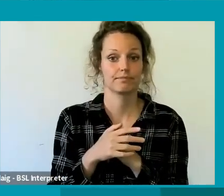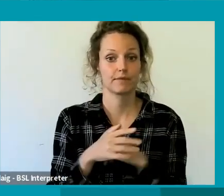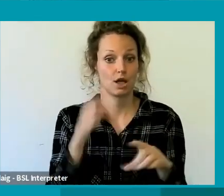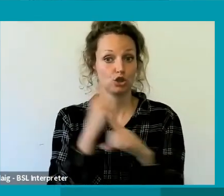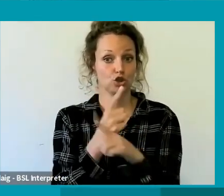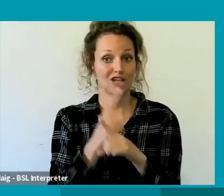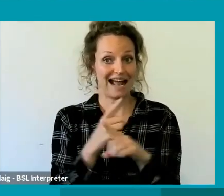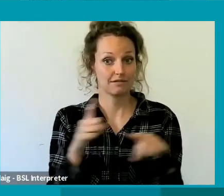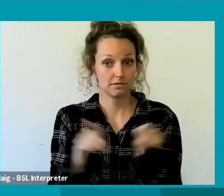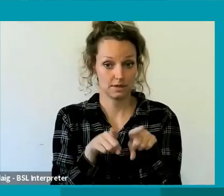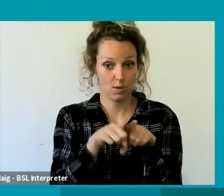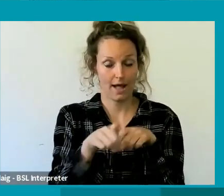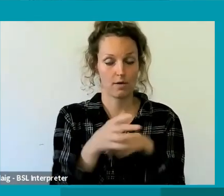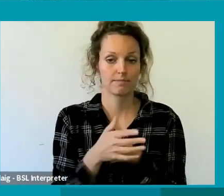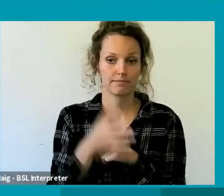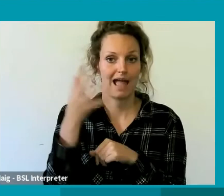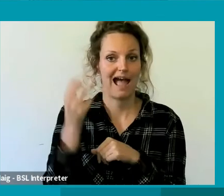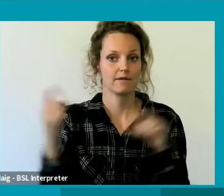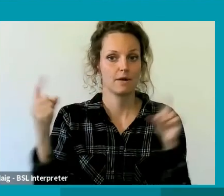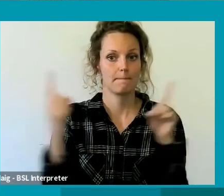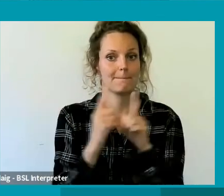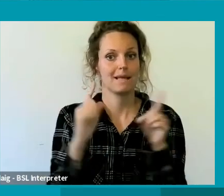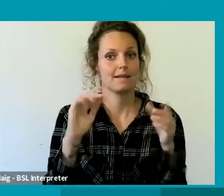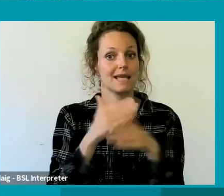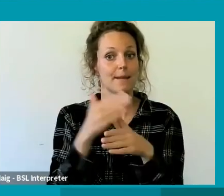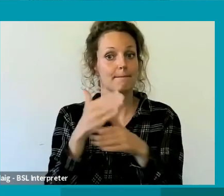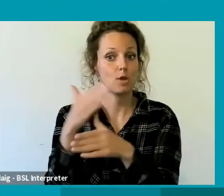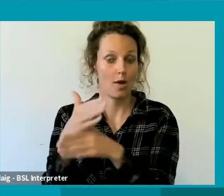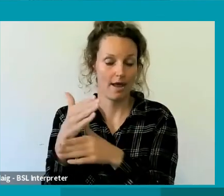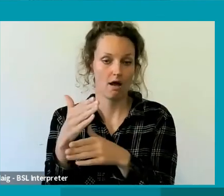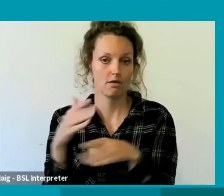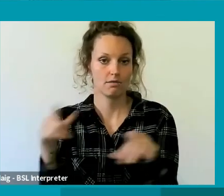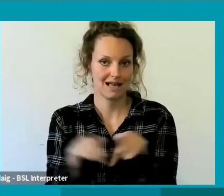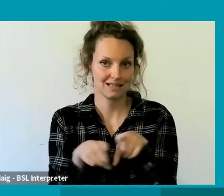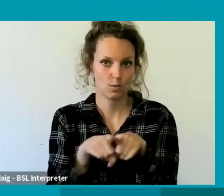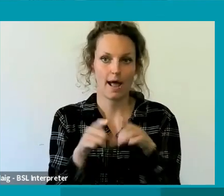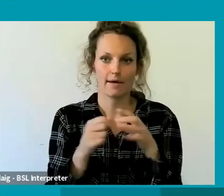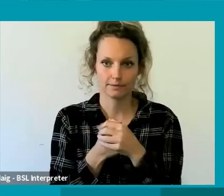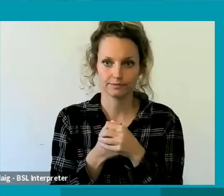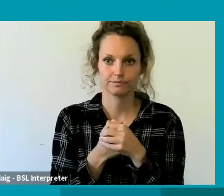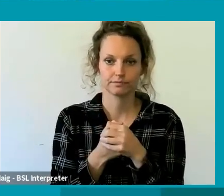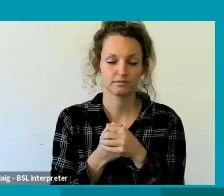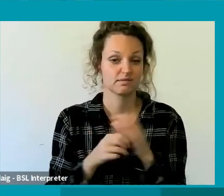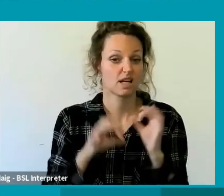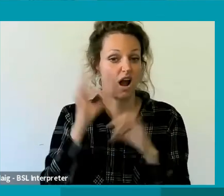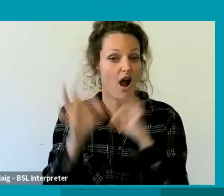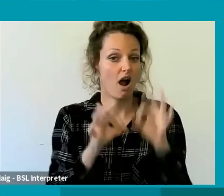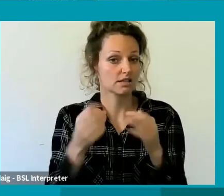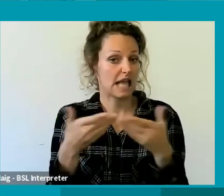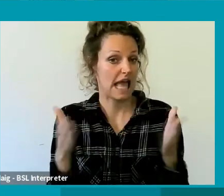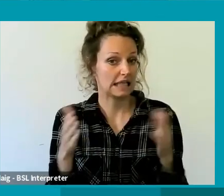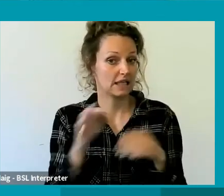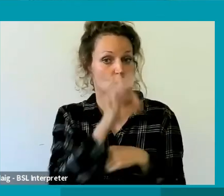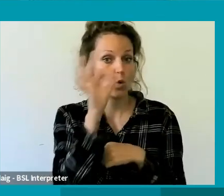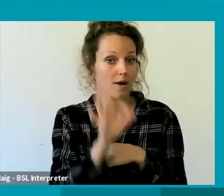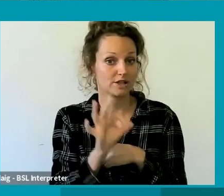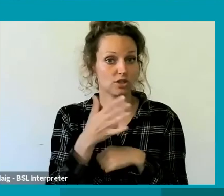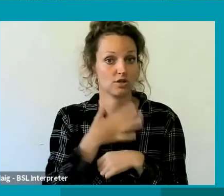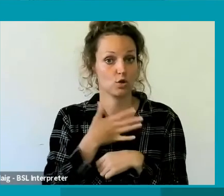but we've also got meet the employer events which is a wonderful opportunity for you to meet the employer and ask them any question you would